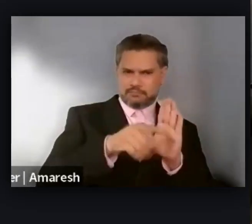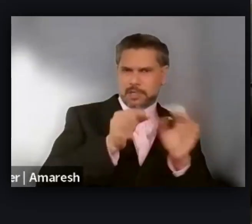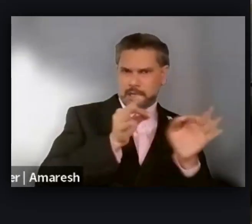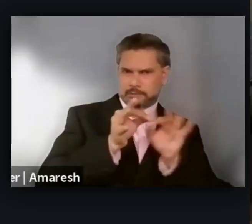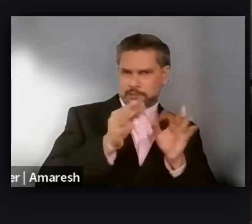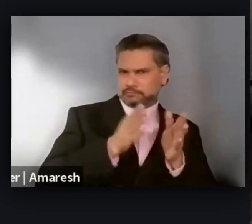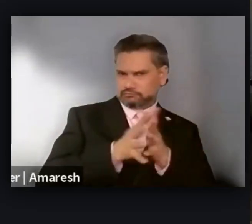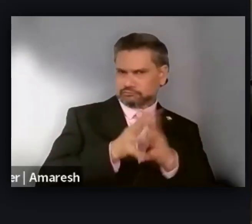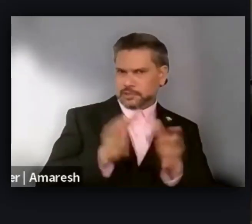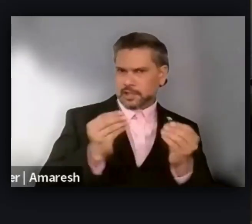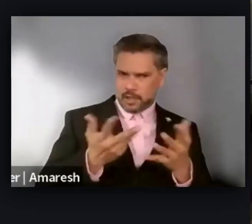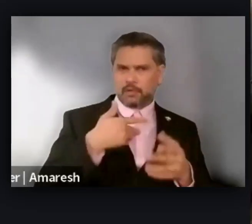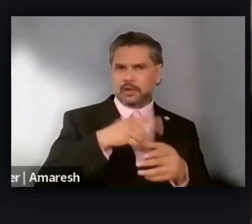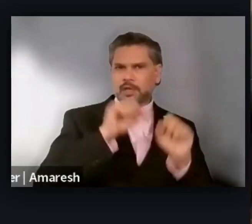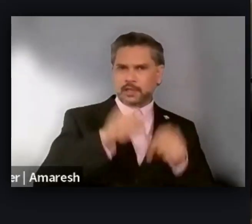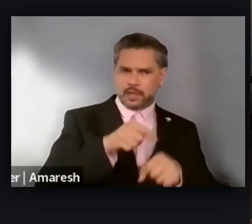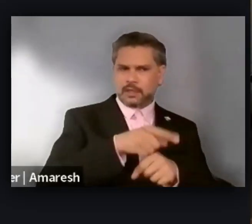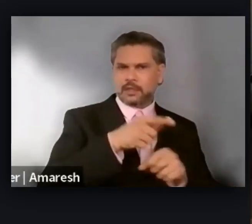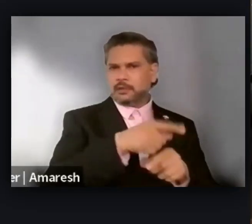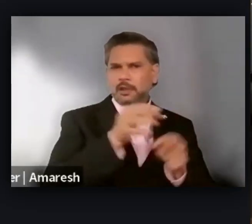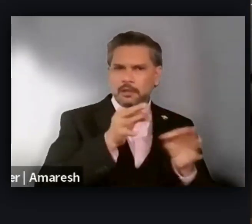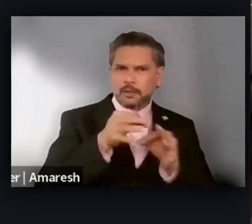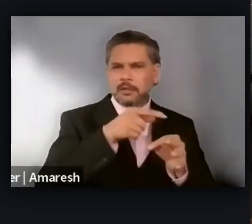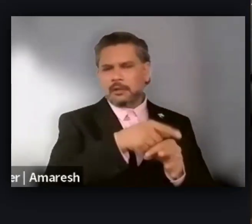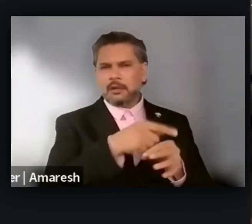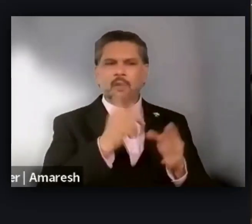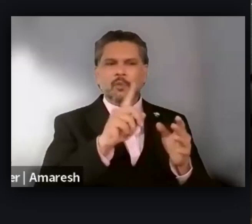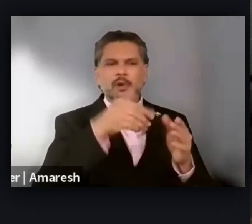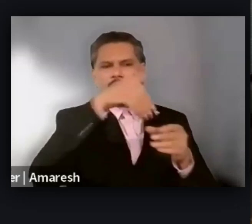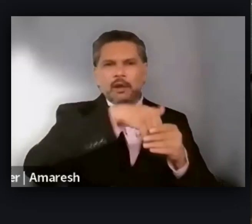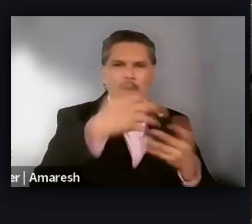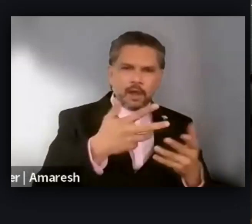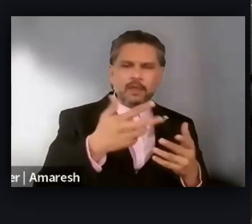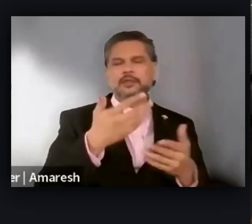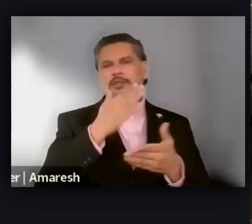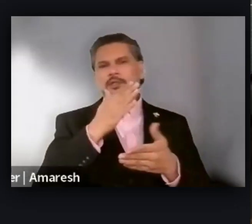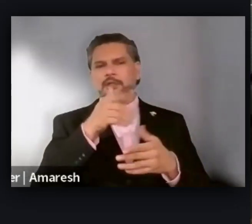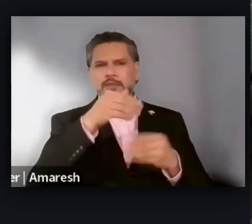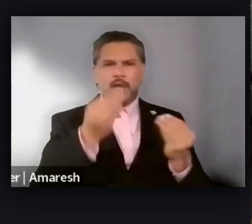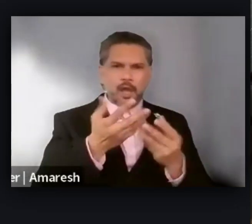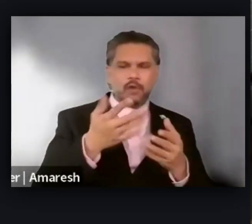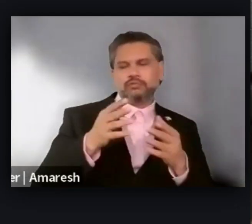picture, they explain the scene, they describe what is happening, and sometimes they describe the